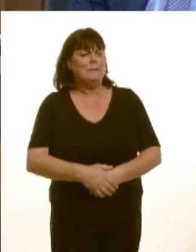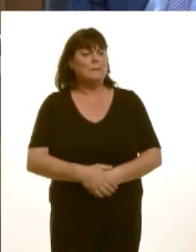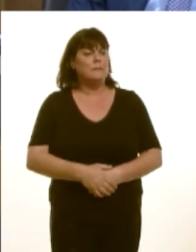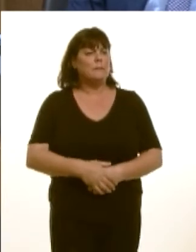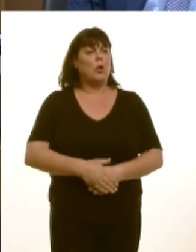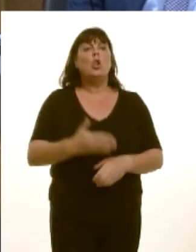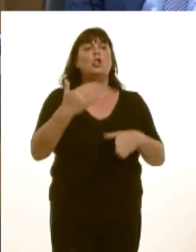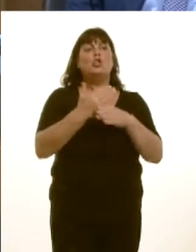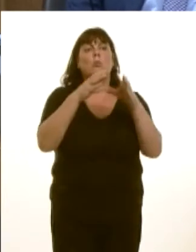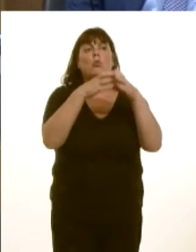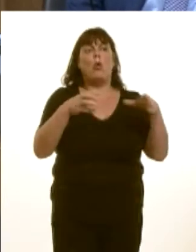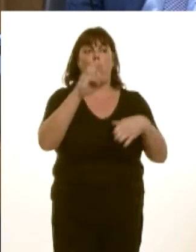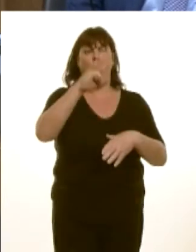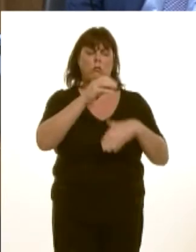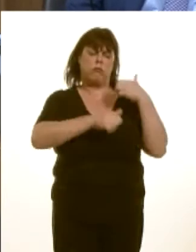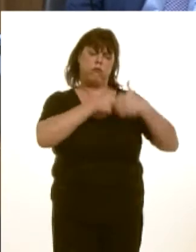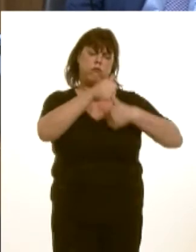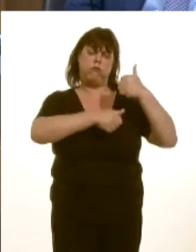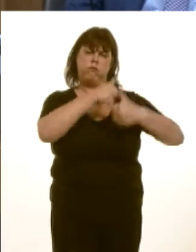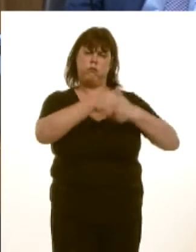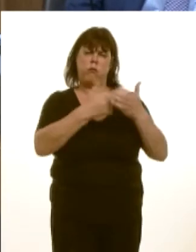Wales, namely the fact that we have seen a substantial drop in unemployment among young